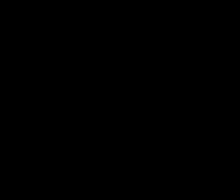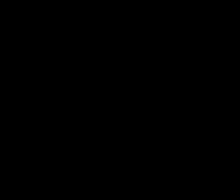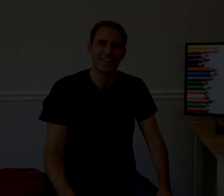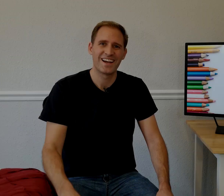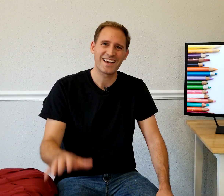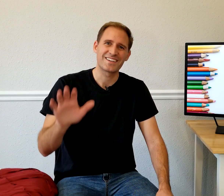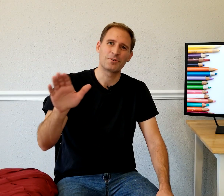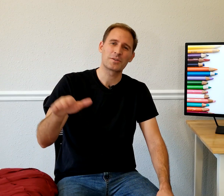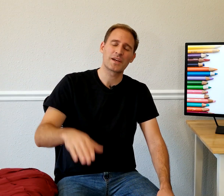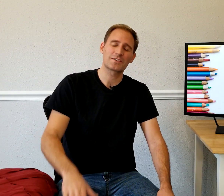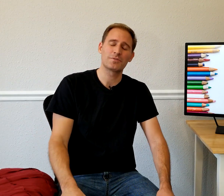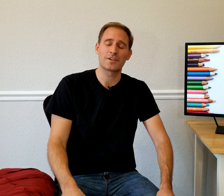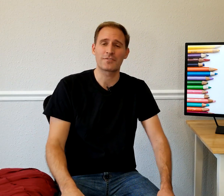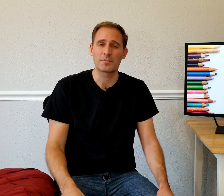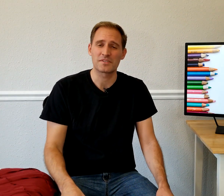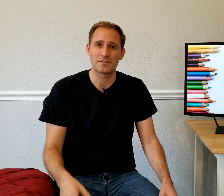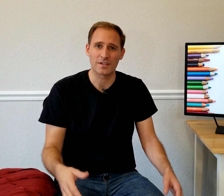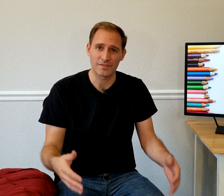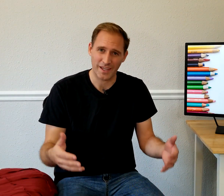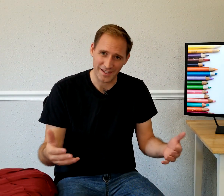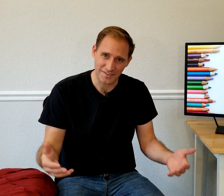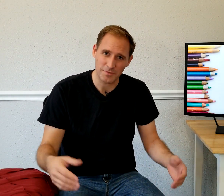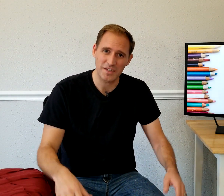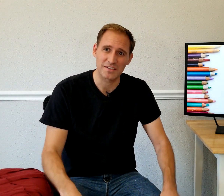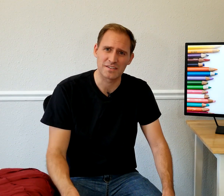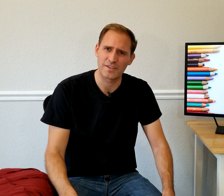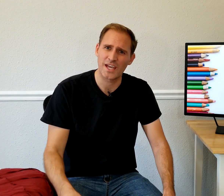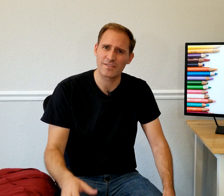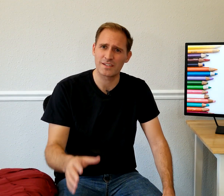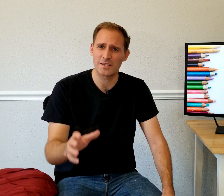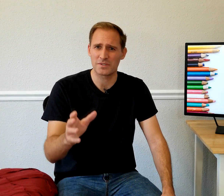Hi, welcome back to another episode of ASL basics. If you haven't yet please